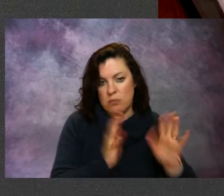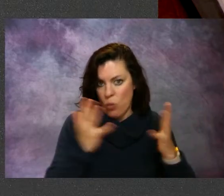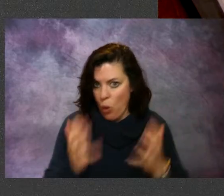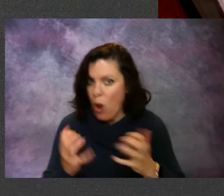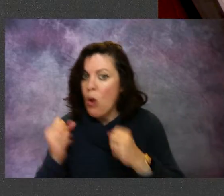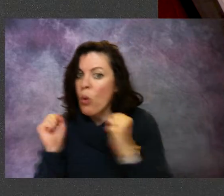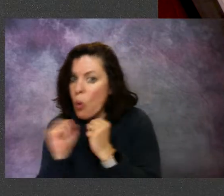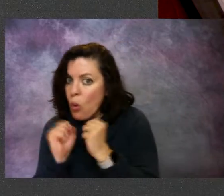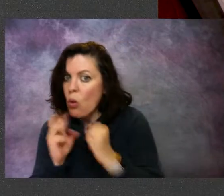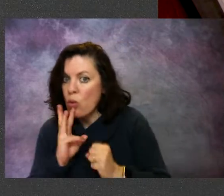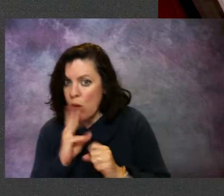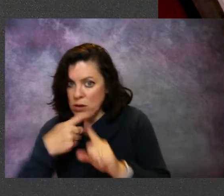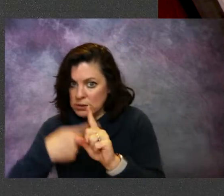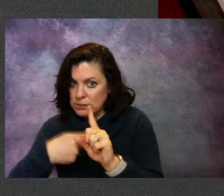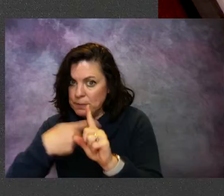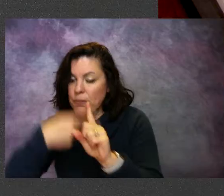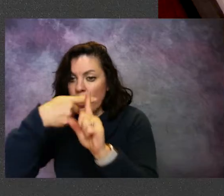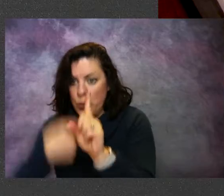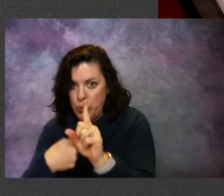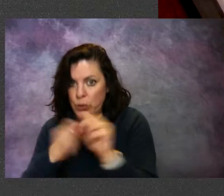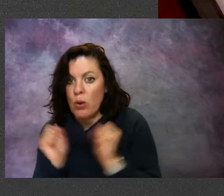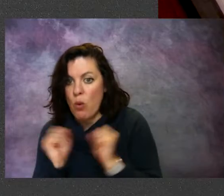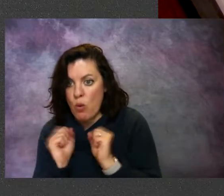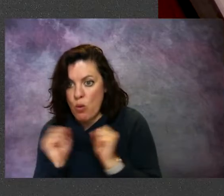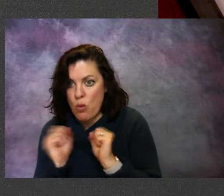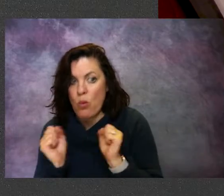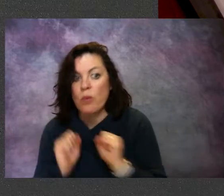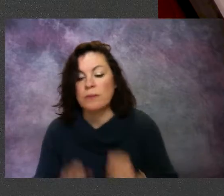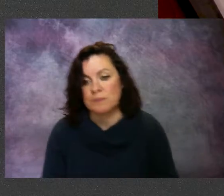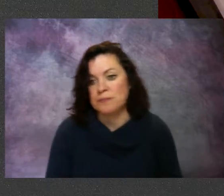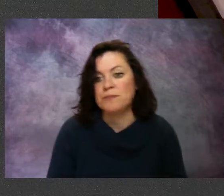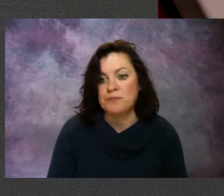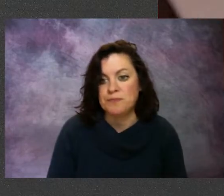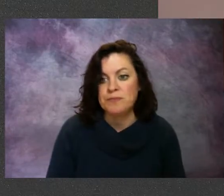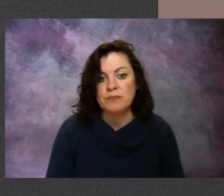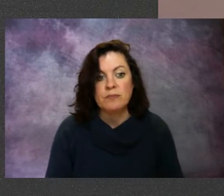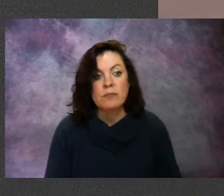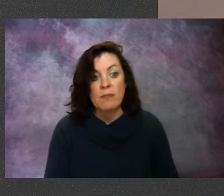Okay, we're gonna use our water, our spray bottle,